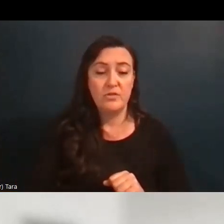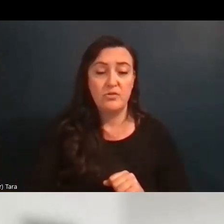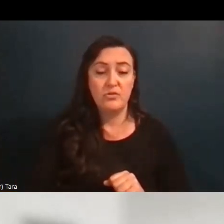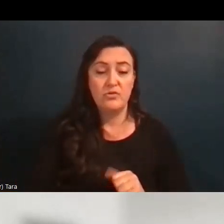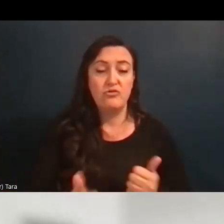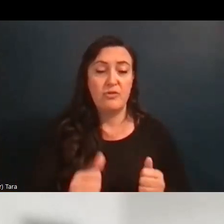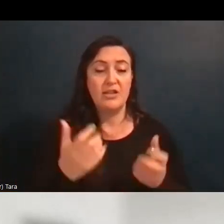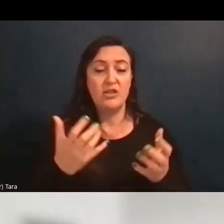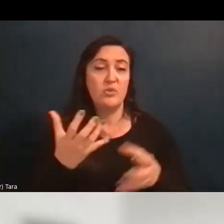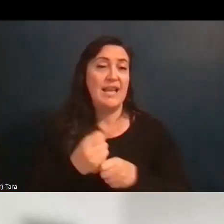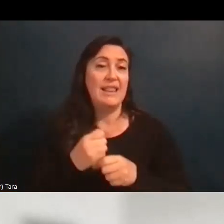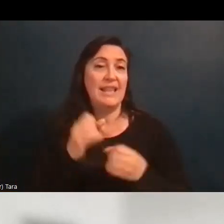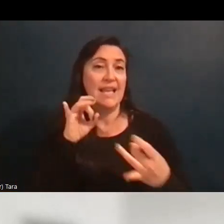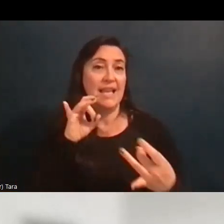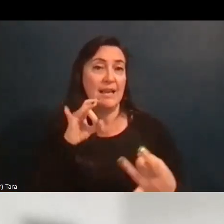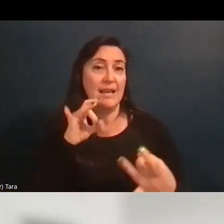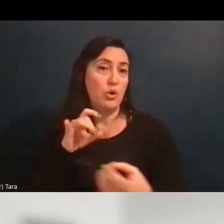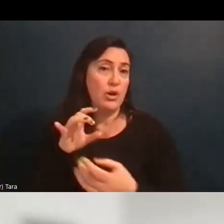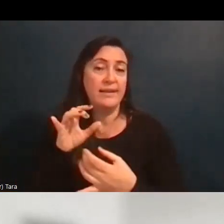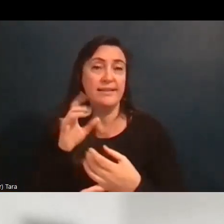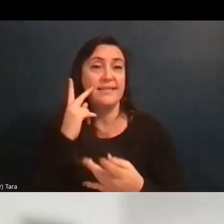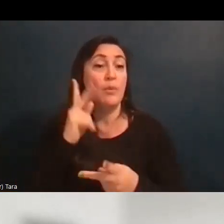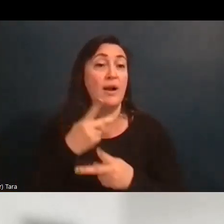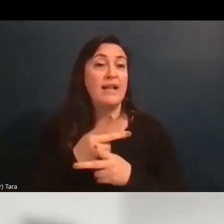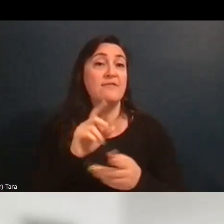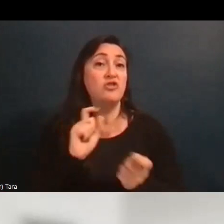change were meaningful to people across SAS projects.